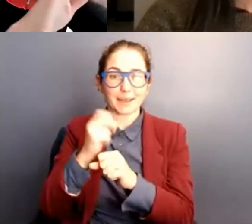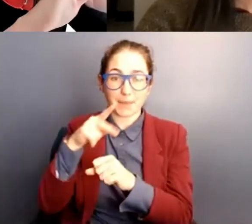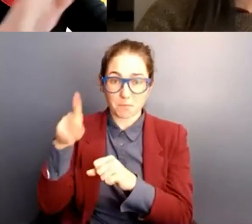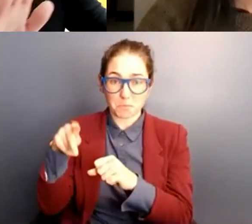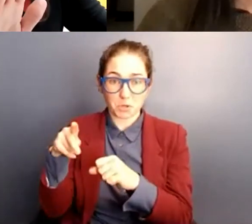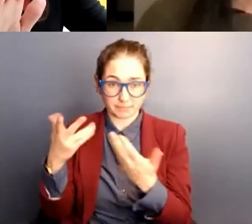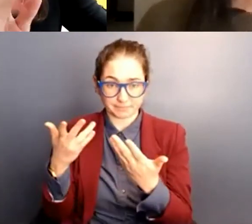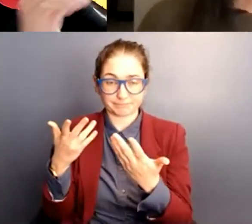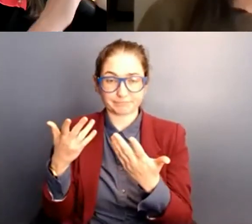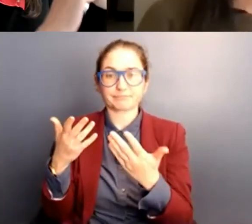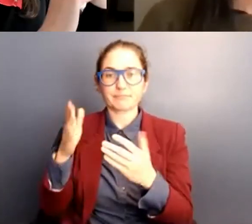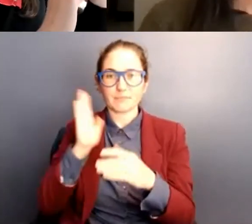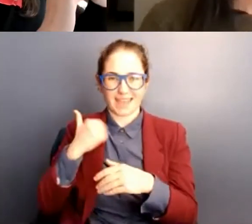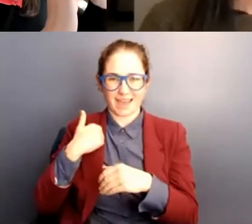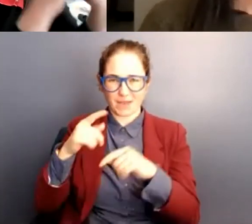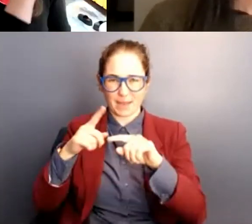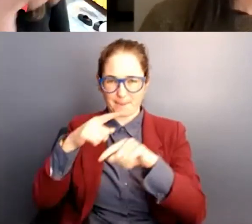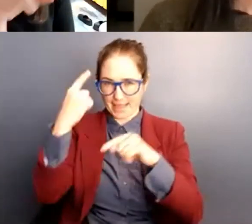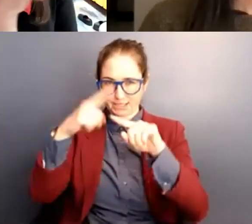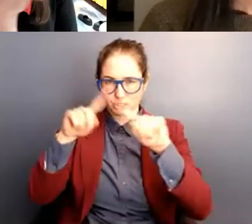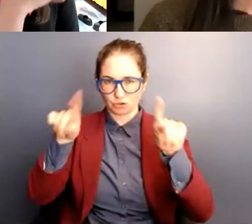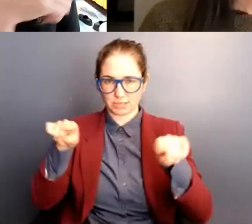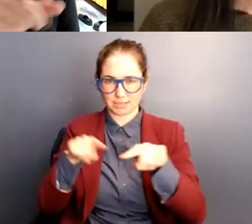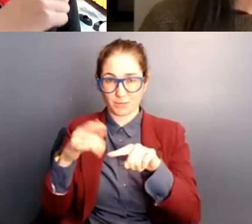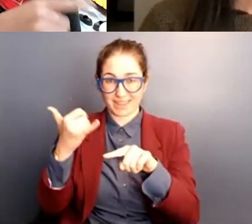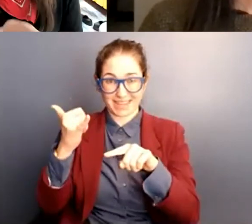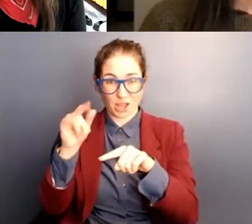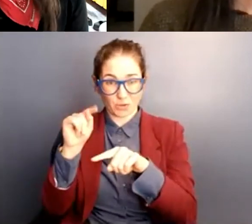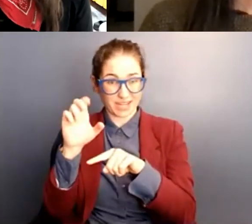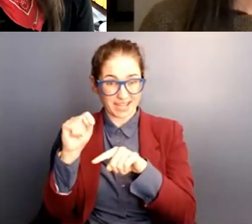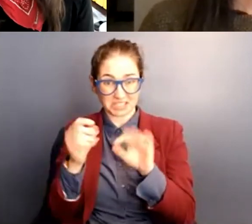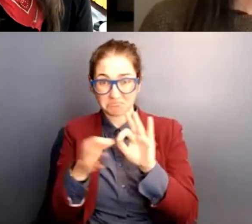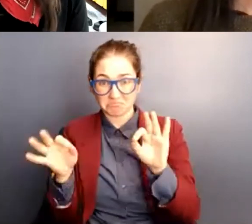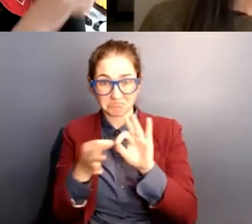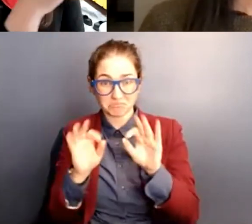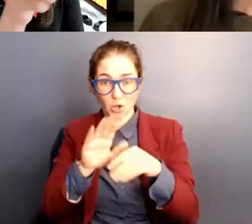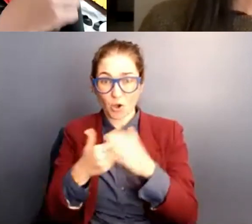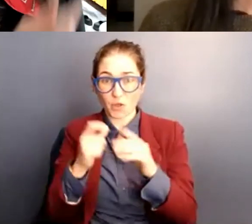a black screen with normal text. Just -- all the words to the song